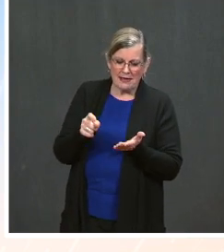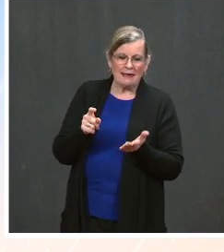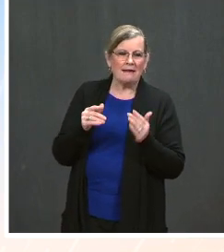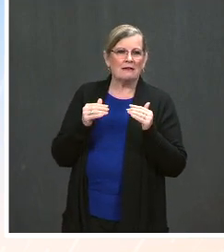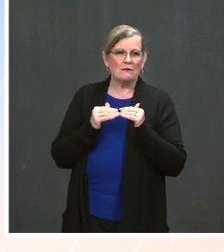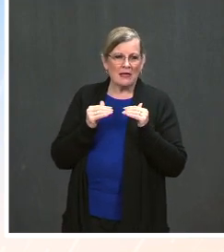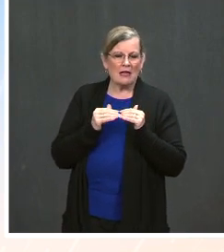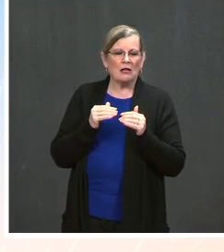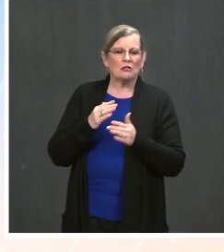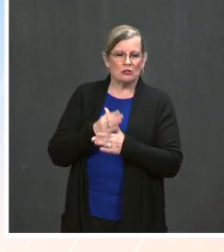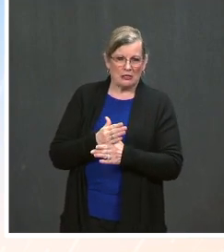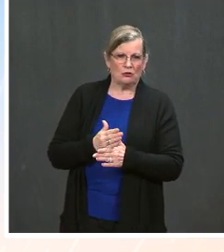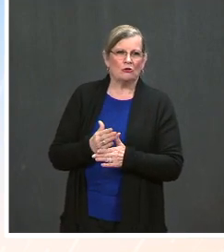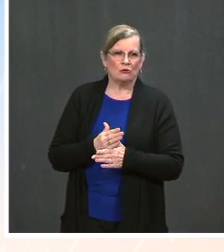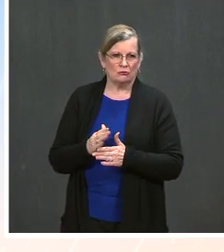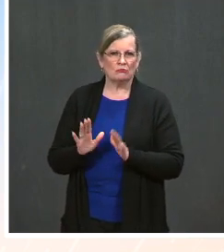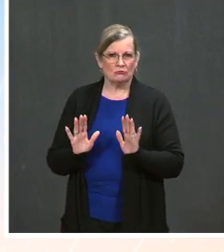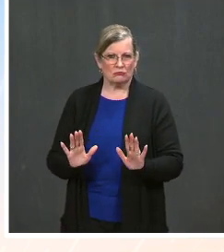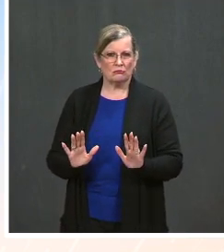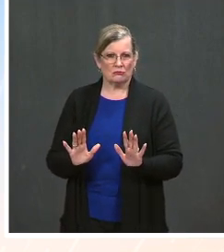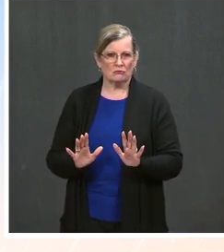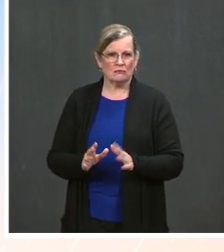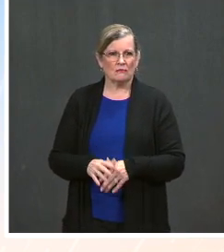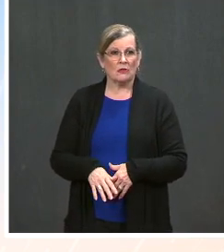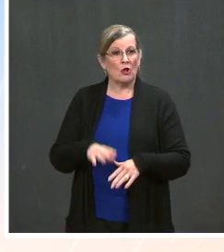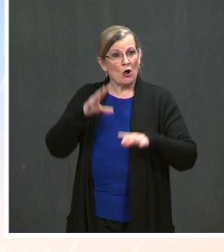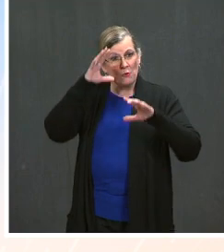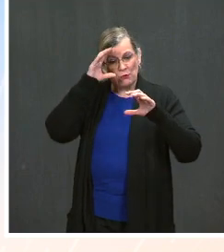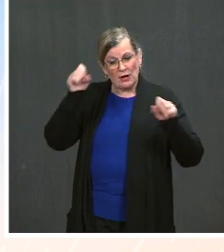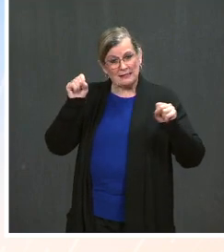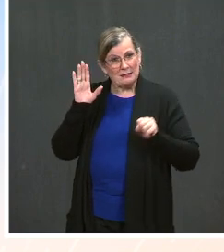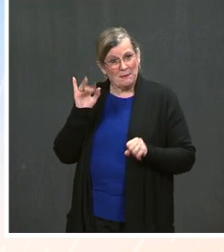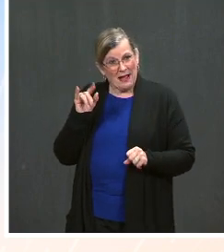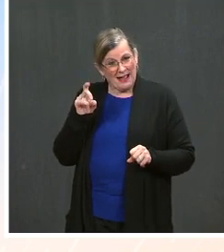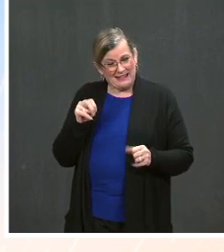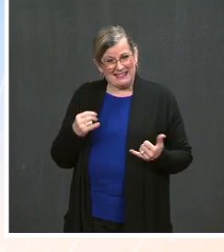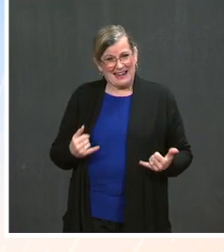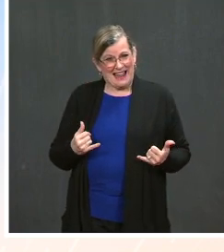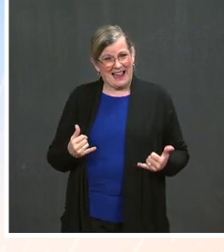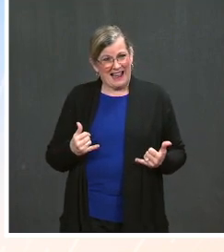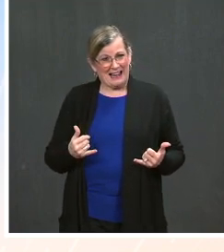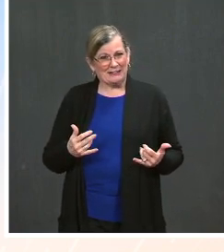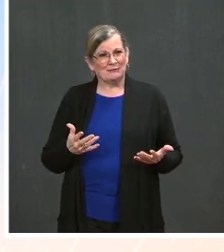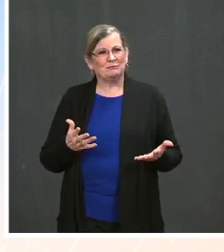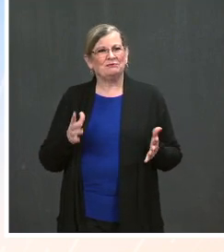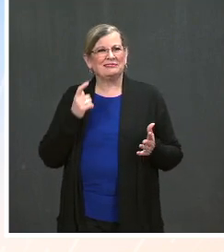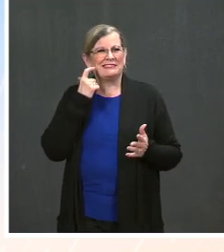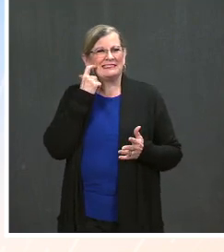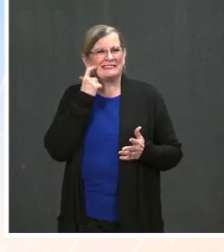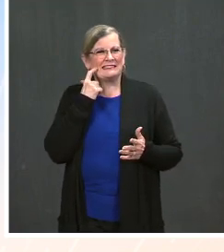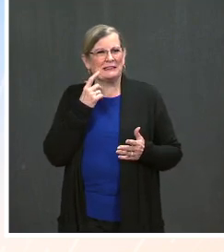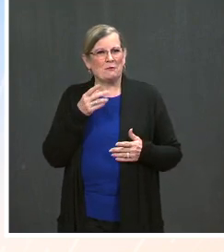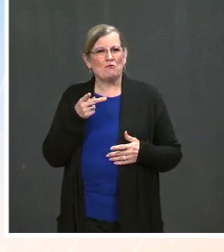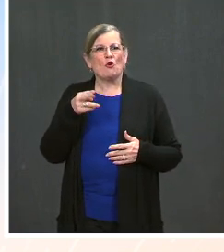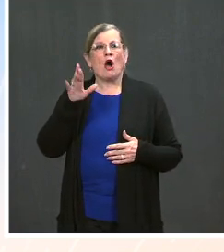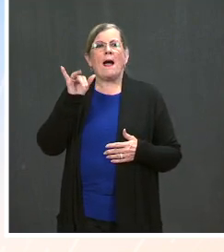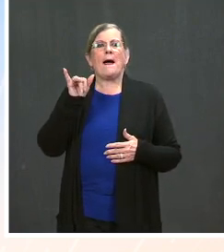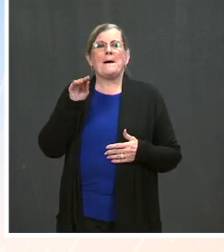President Biden looks forward to welcoming Prime Minister Shug- -- Suga to the White House on -- the Japanese Prime Minister, in case you all were not following --